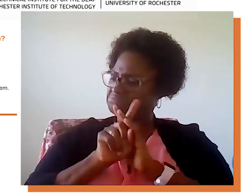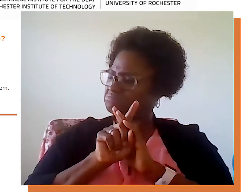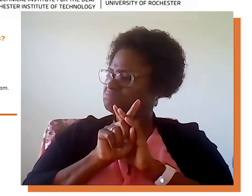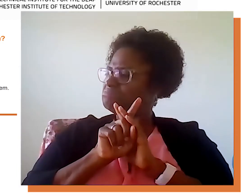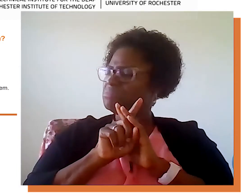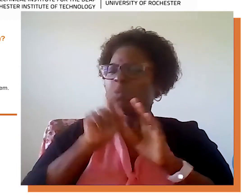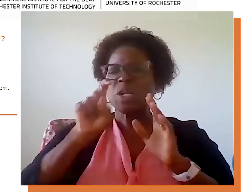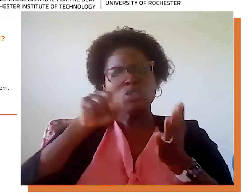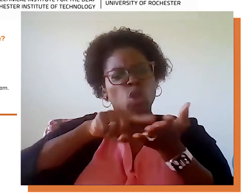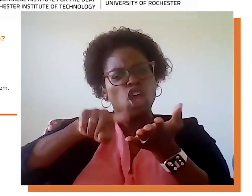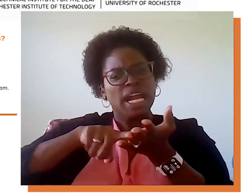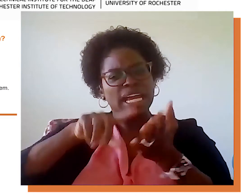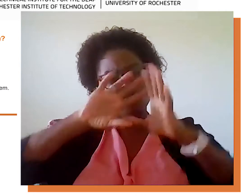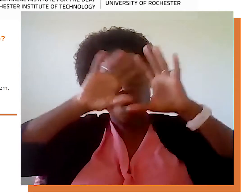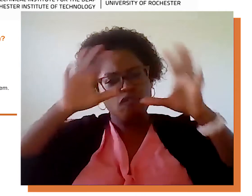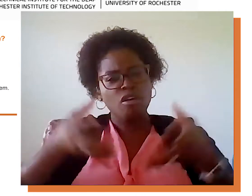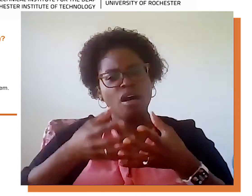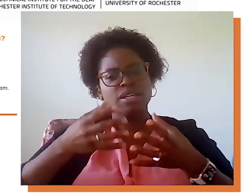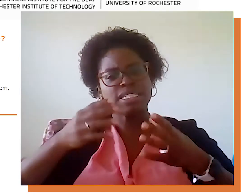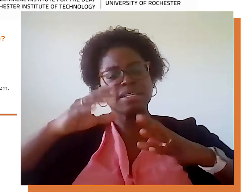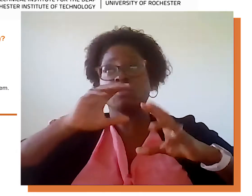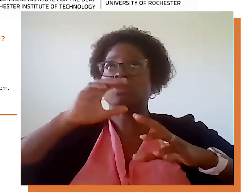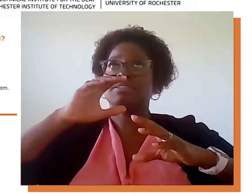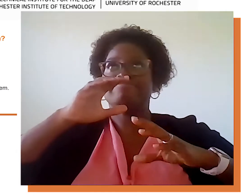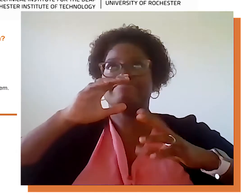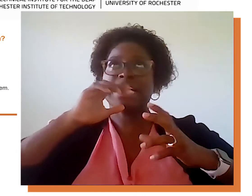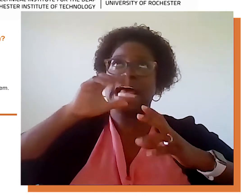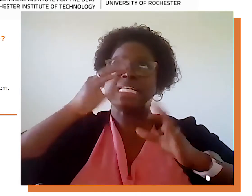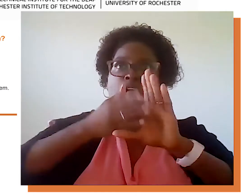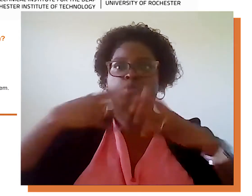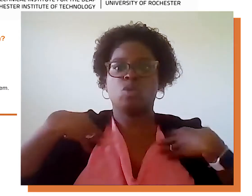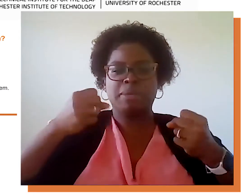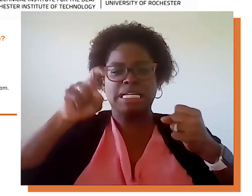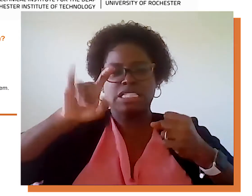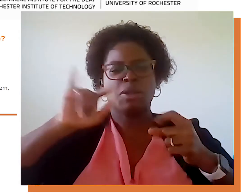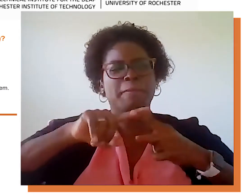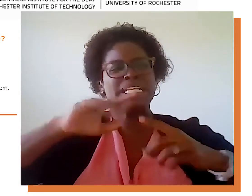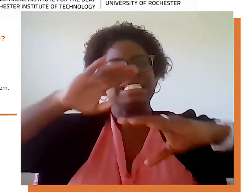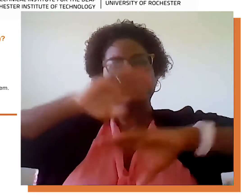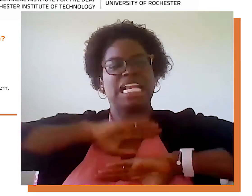So, what came to mind was to look at not only does that psychological well-being,